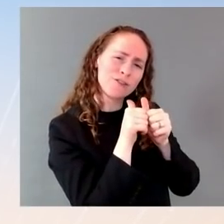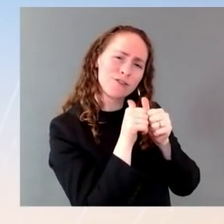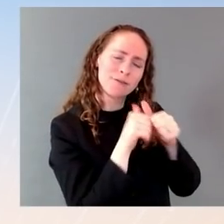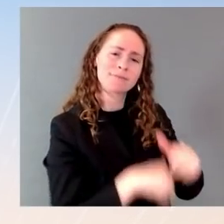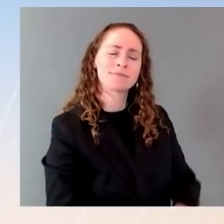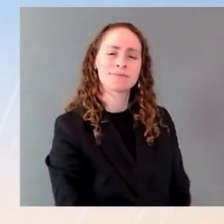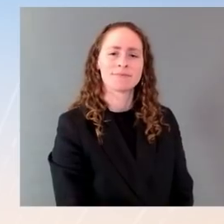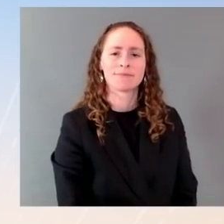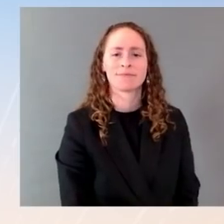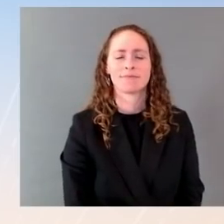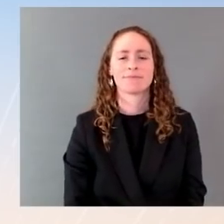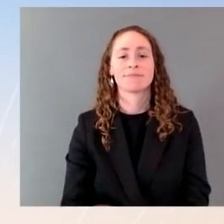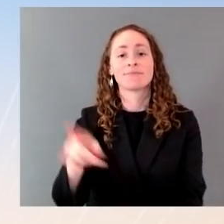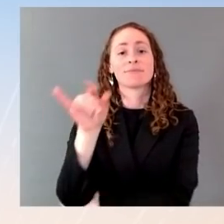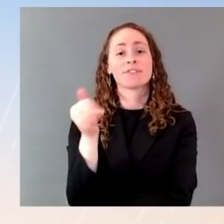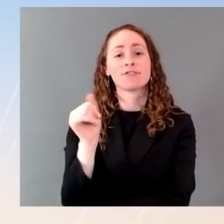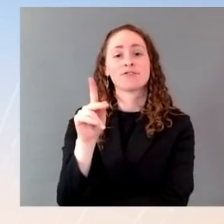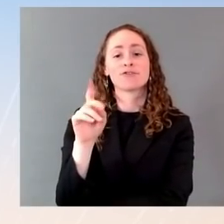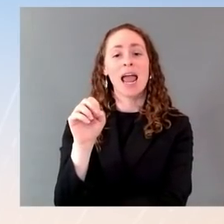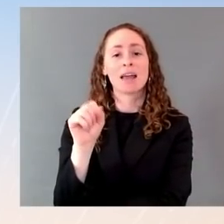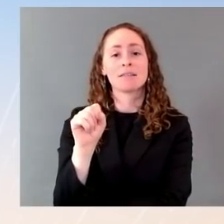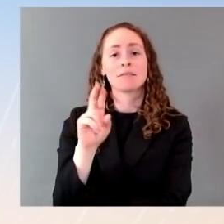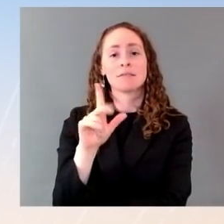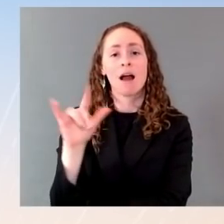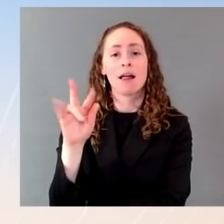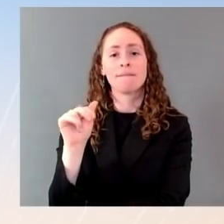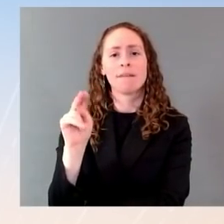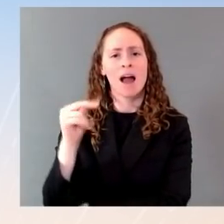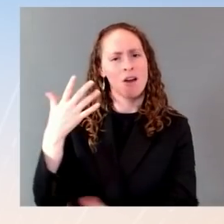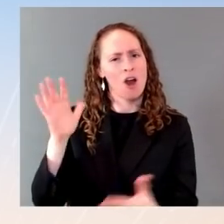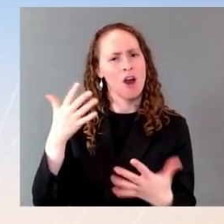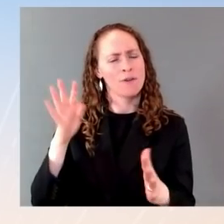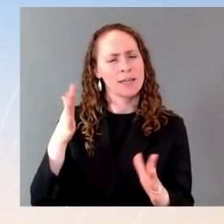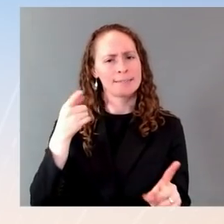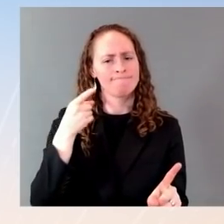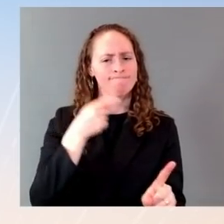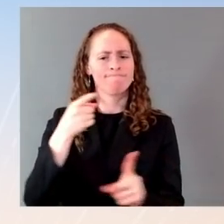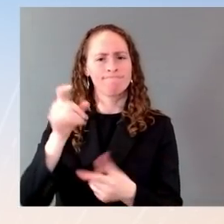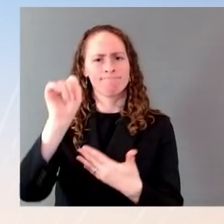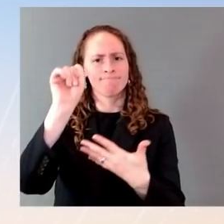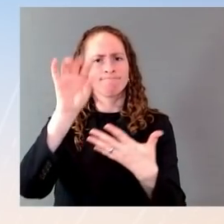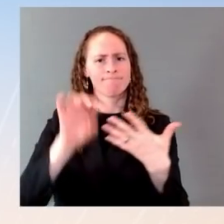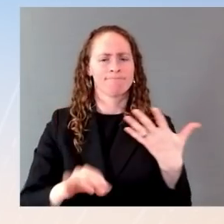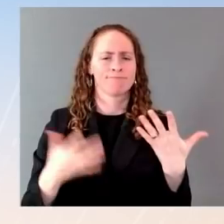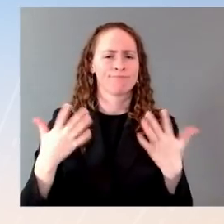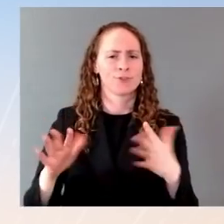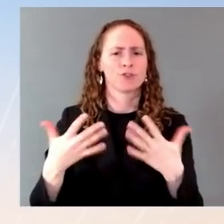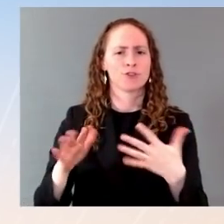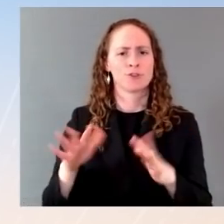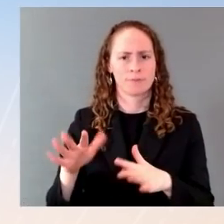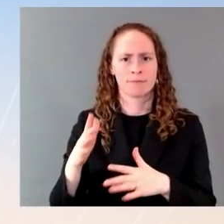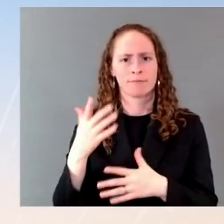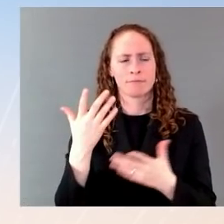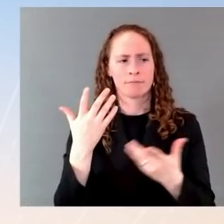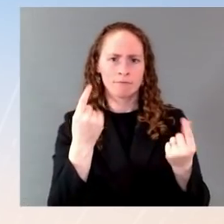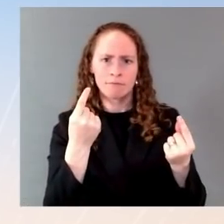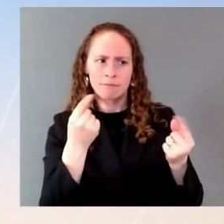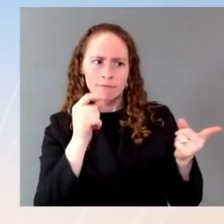and our concerns about the bellicose rhetoric. But the proof is in the pudding and the eating -- I can't even remember exactly the President's statement